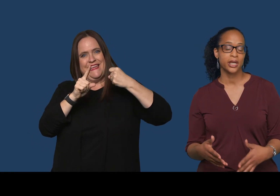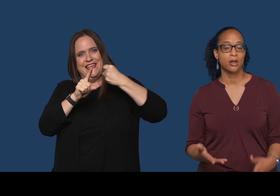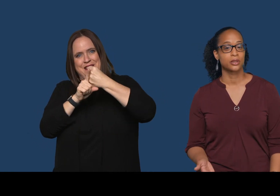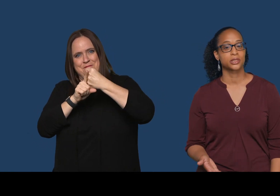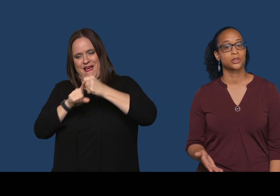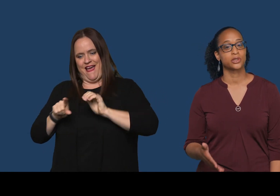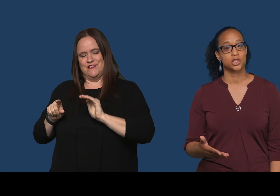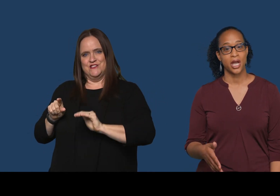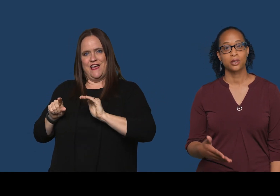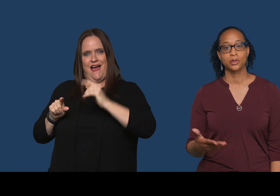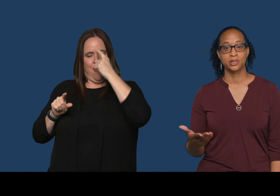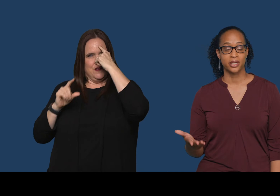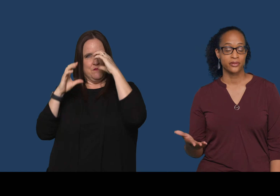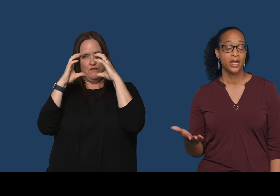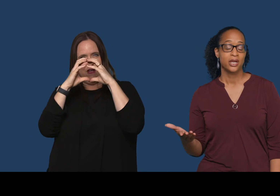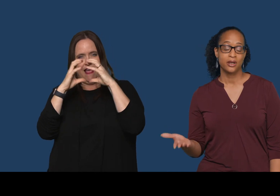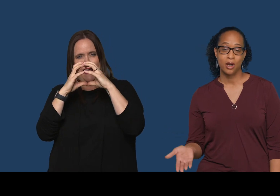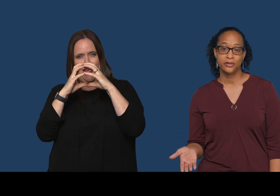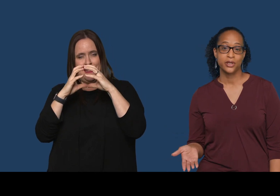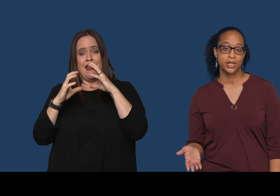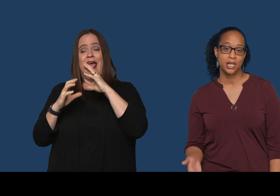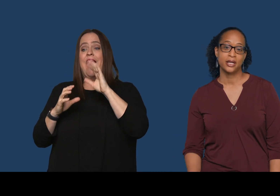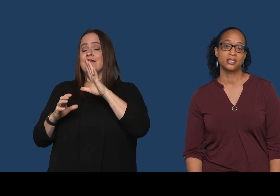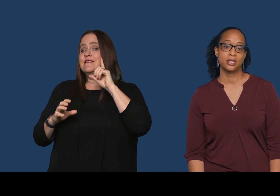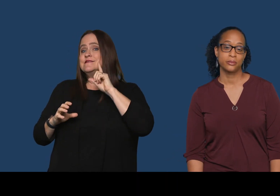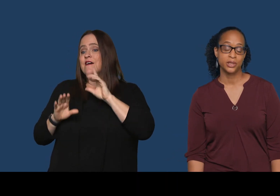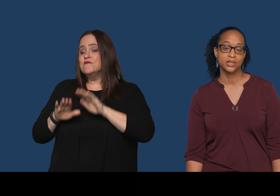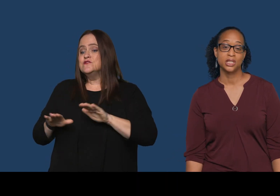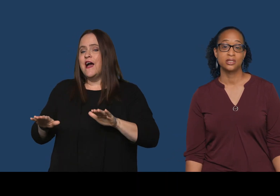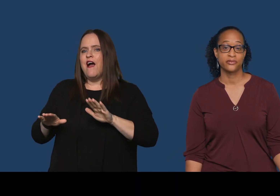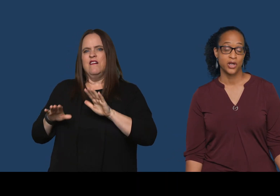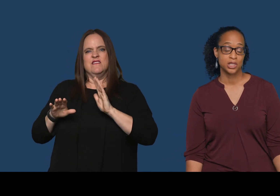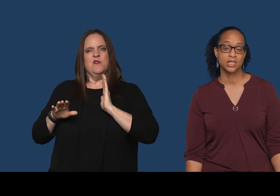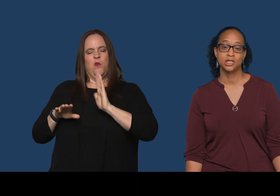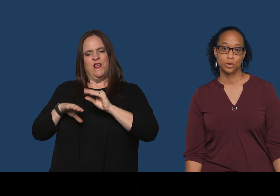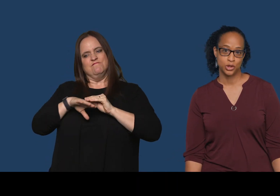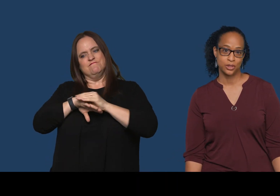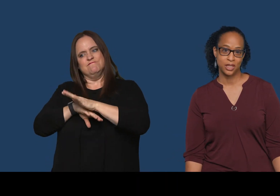and also the child or deaf and hard-of-hearing clients' ability to function socially.